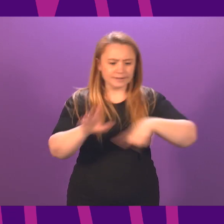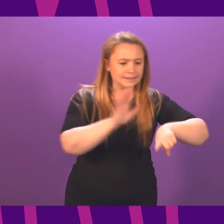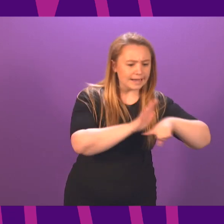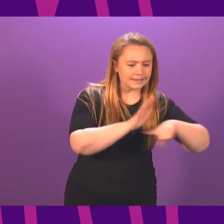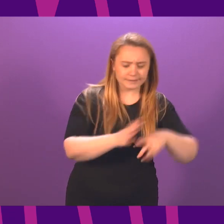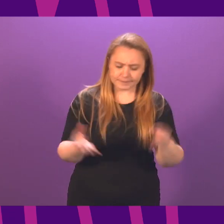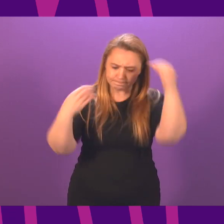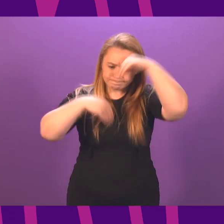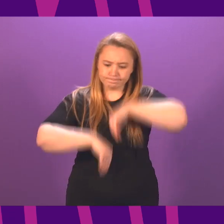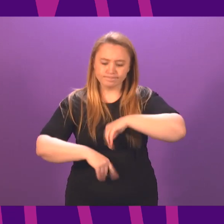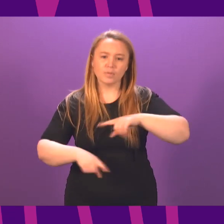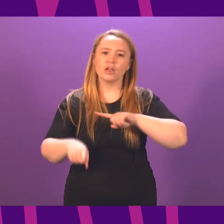The reason why it is important to make that point about testing, on today of all days,